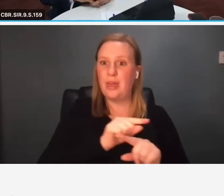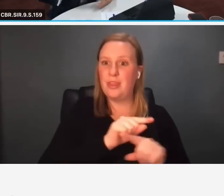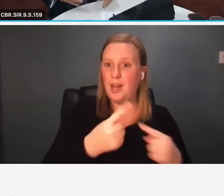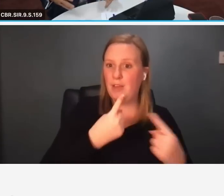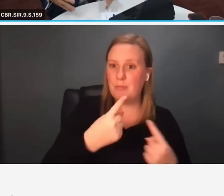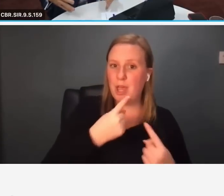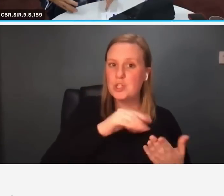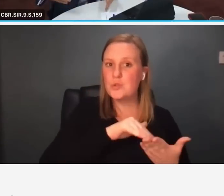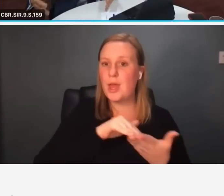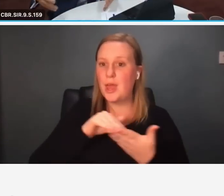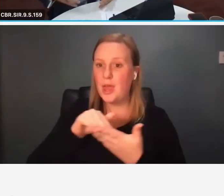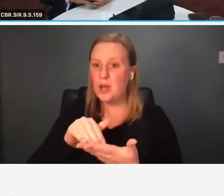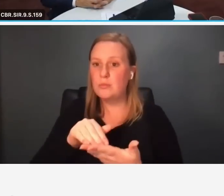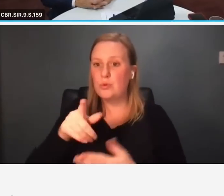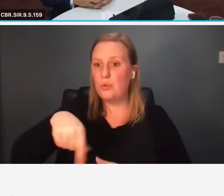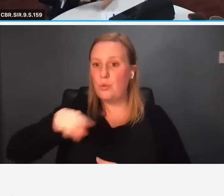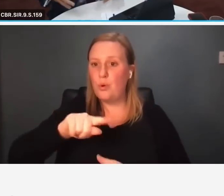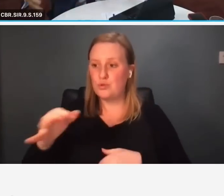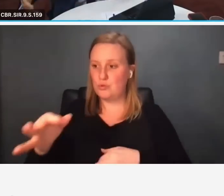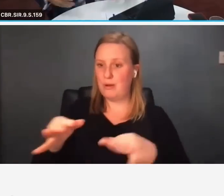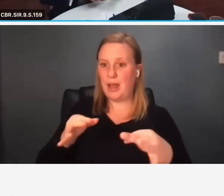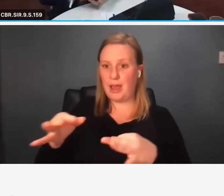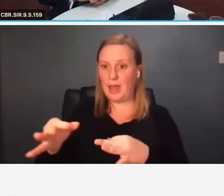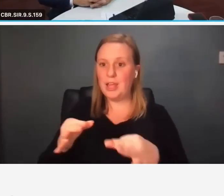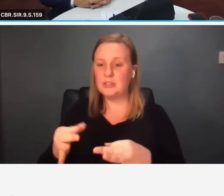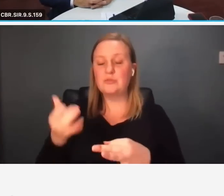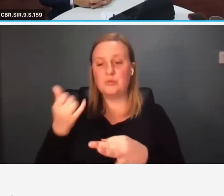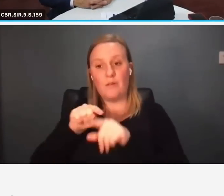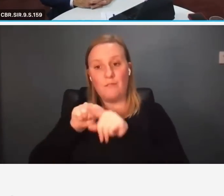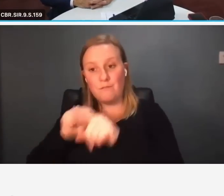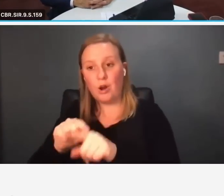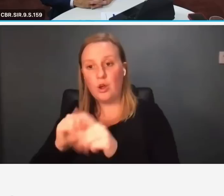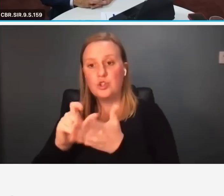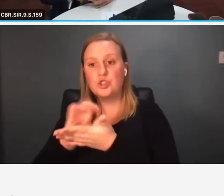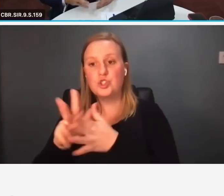SCHCADS change in a way that still supports consumers and still gives them value for money for their packages.